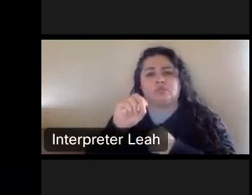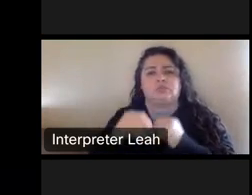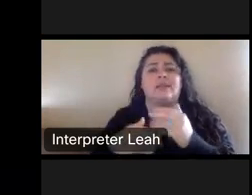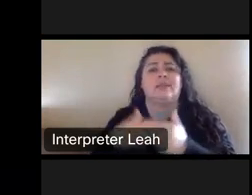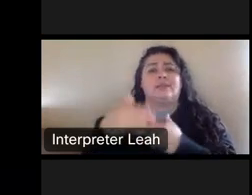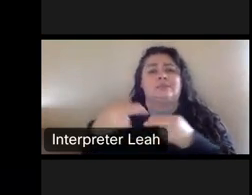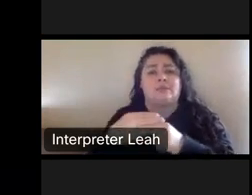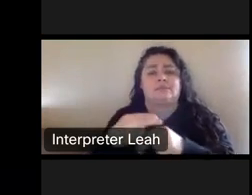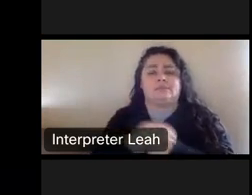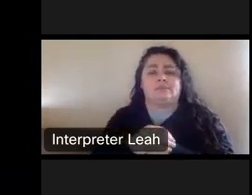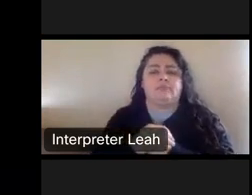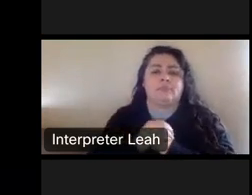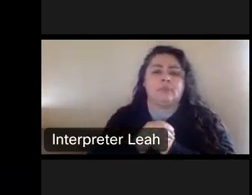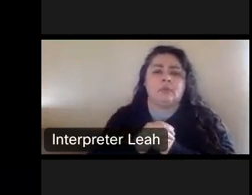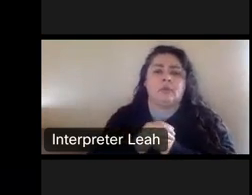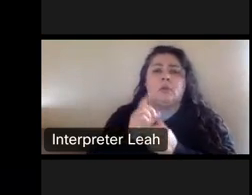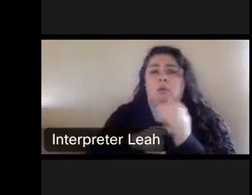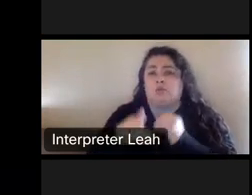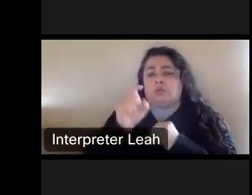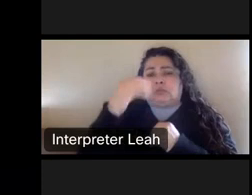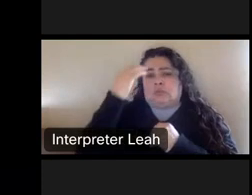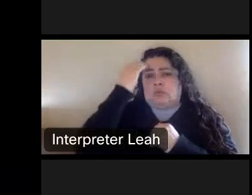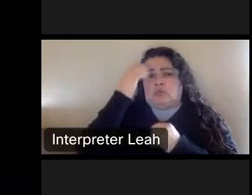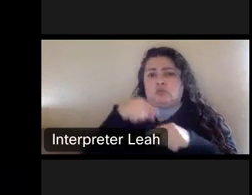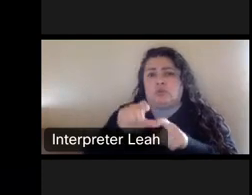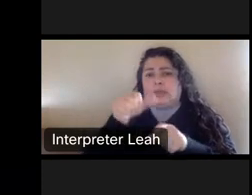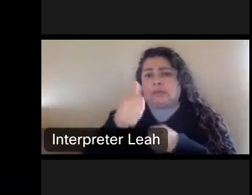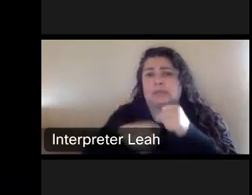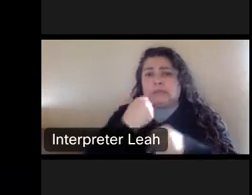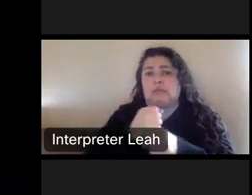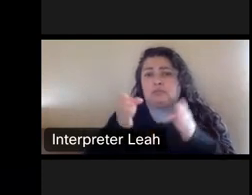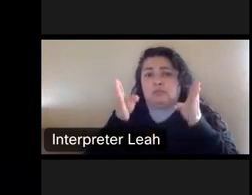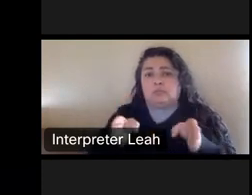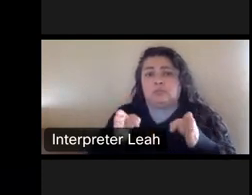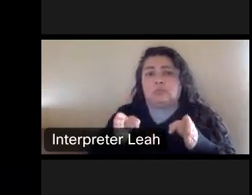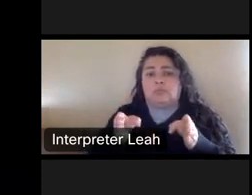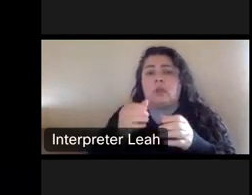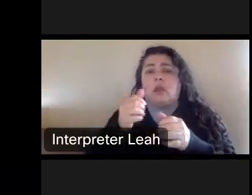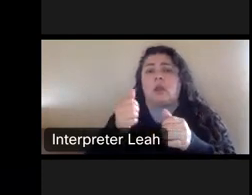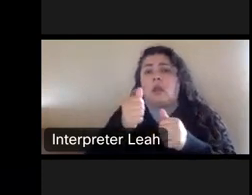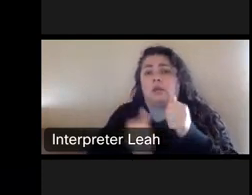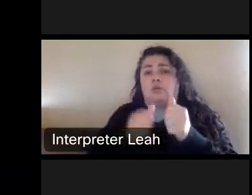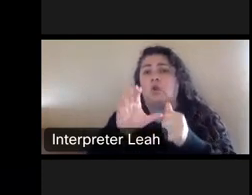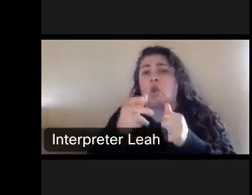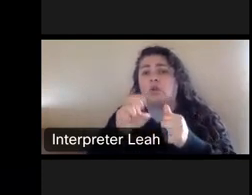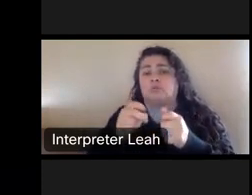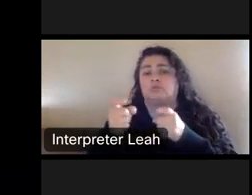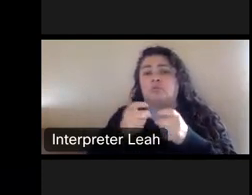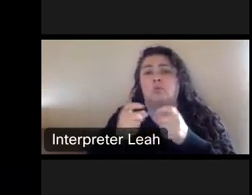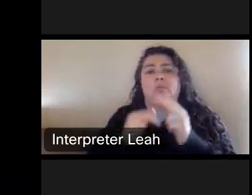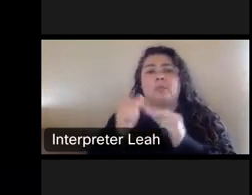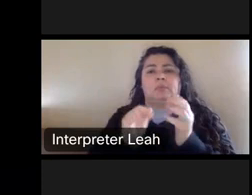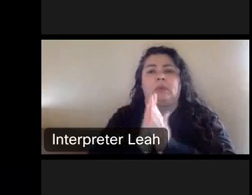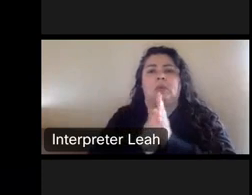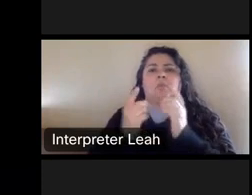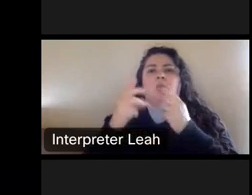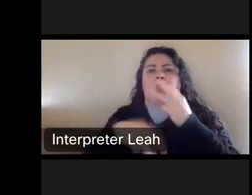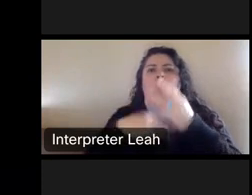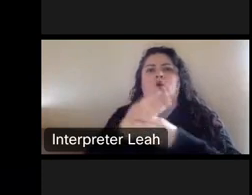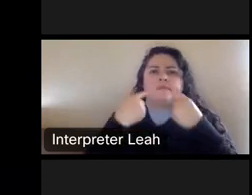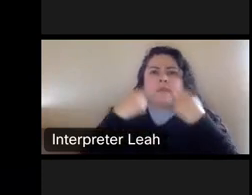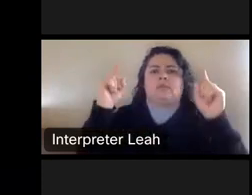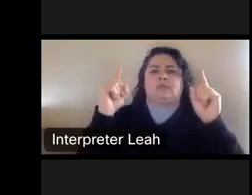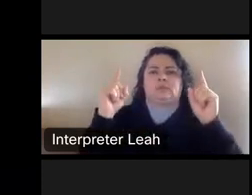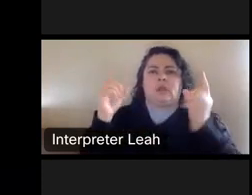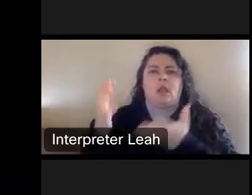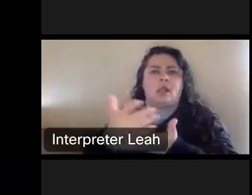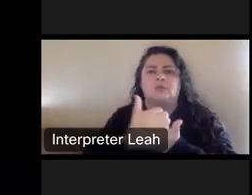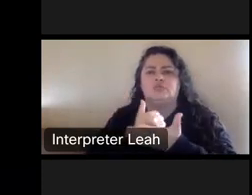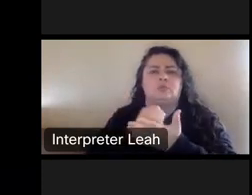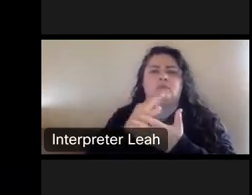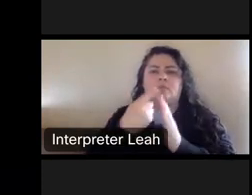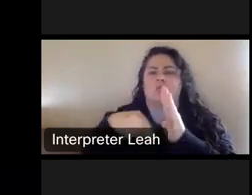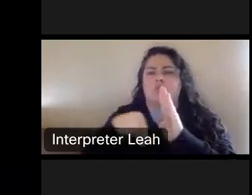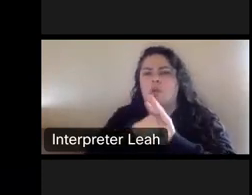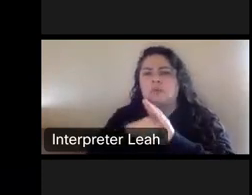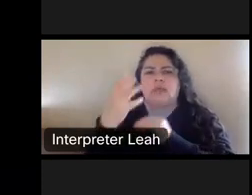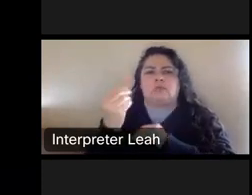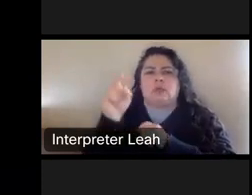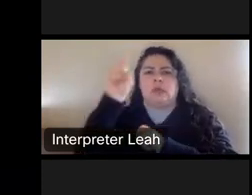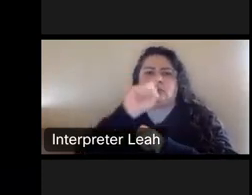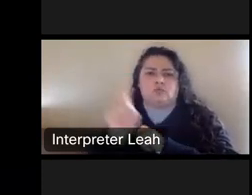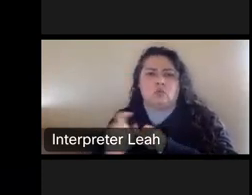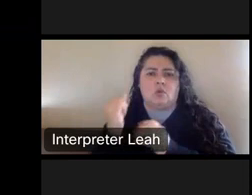So, what you need to know is during that decade, colin's undercurrents control, the buildings had become a very world famous, uh, collection of quality, outdoor, aerosol, art and there were rules.